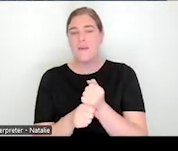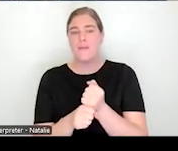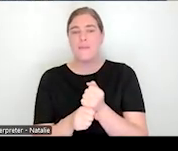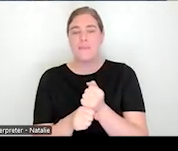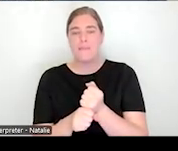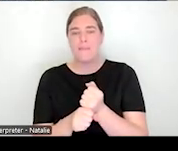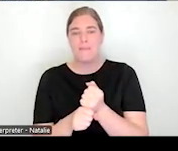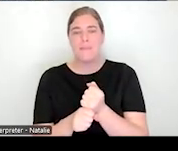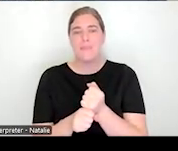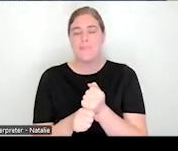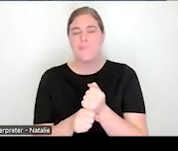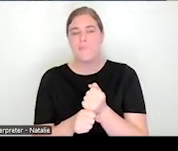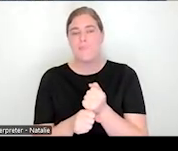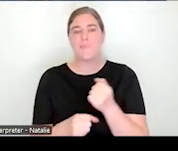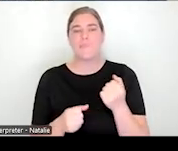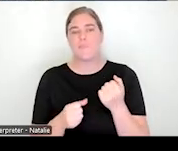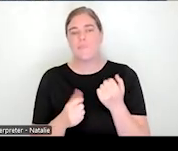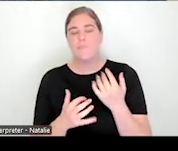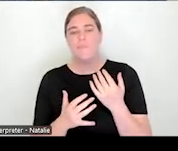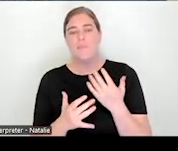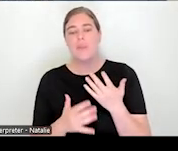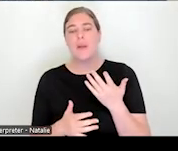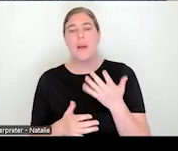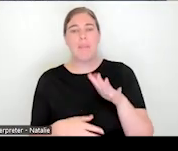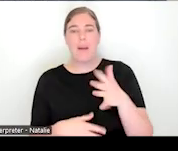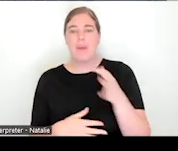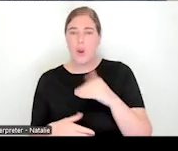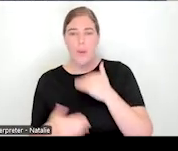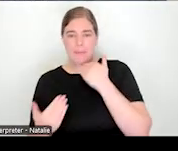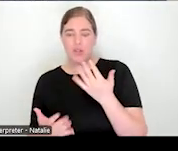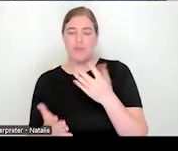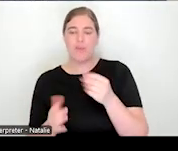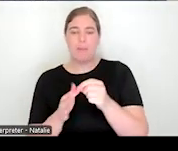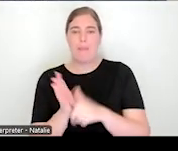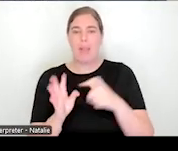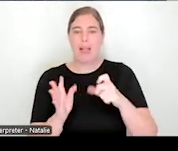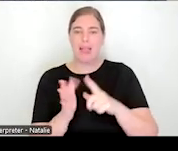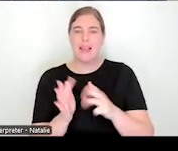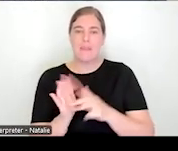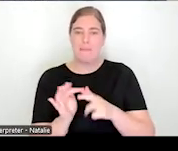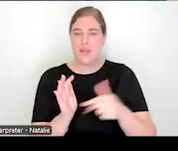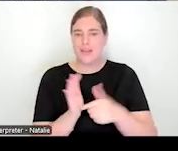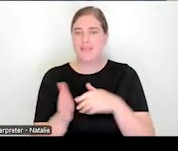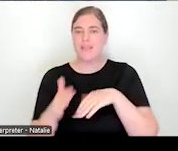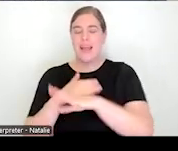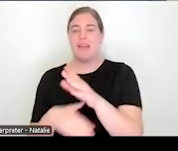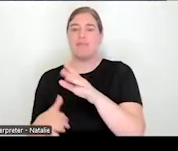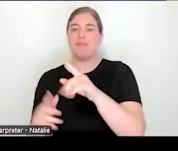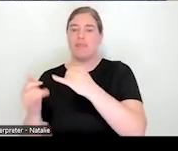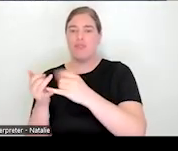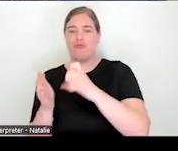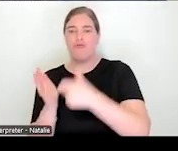of placements and projects in the screens space, probably a bit shorter projects and placements in